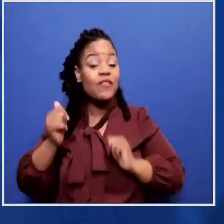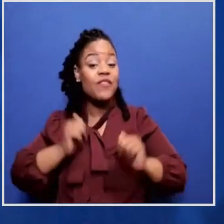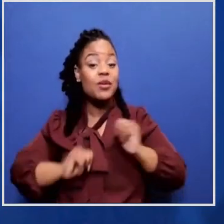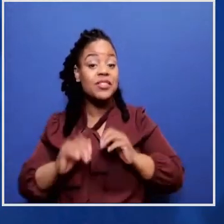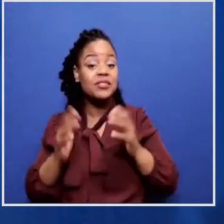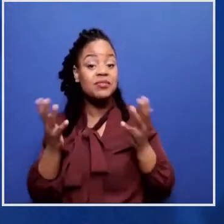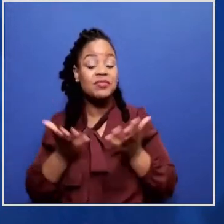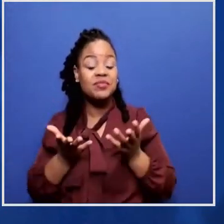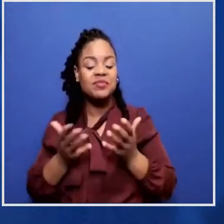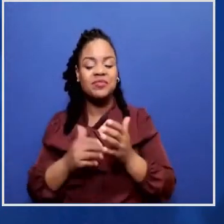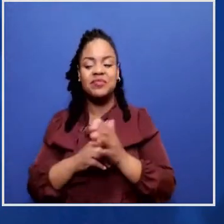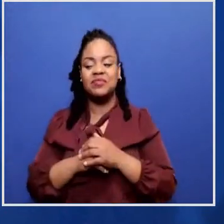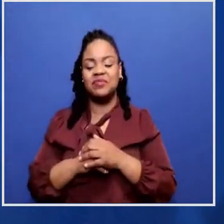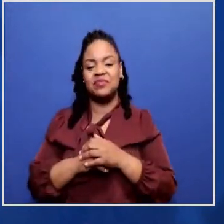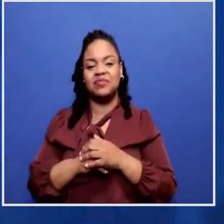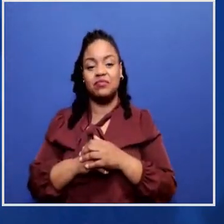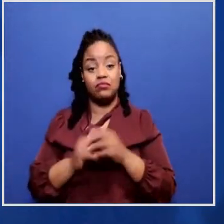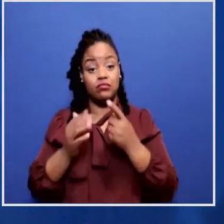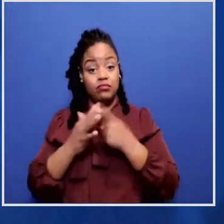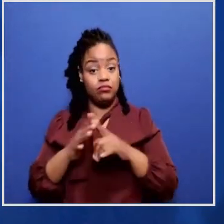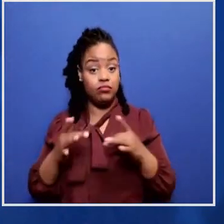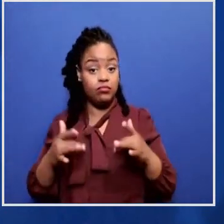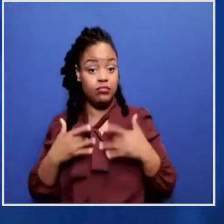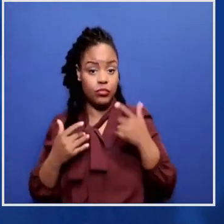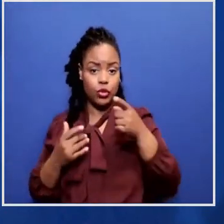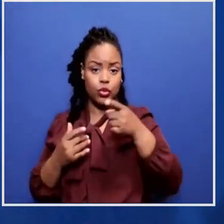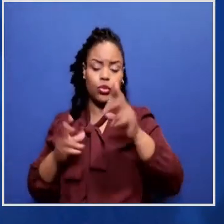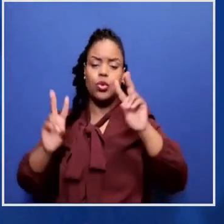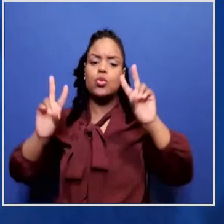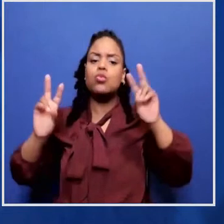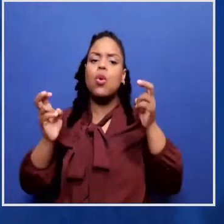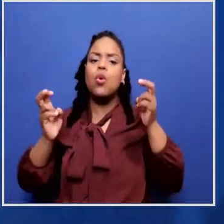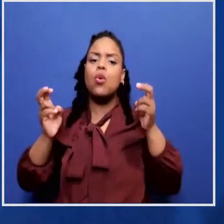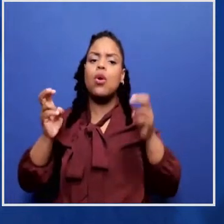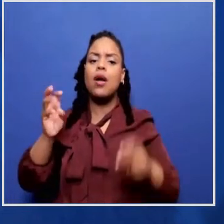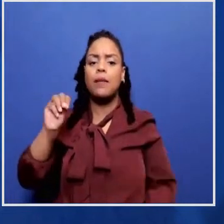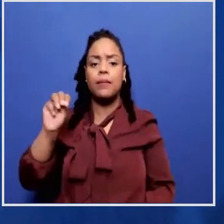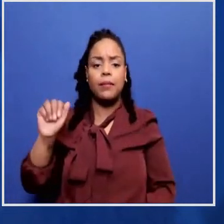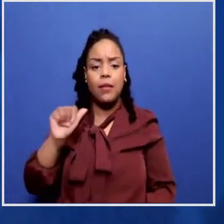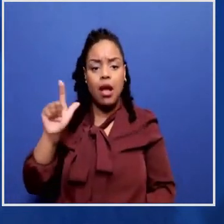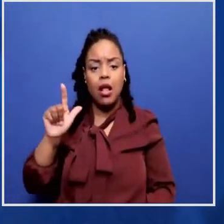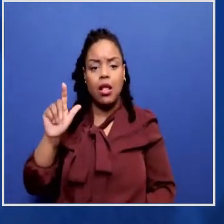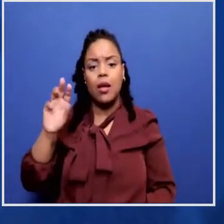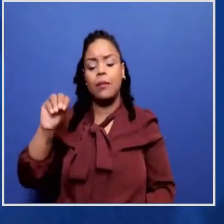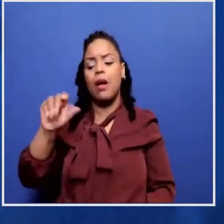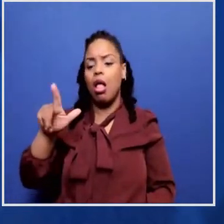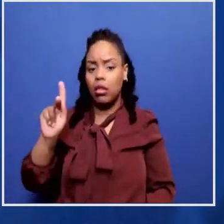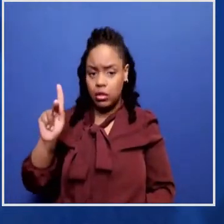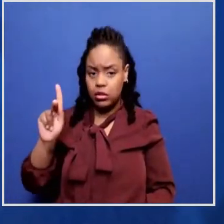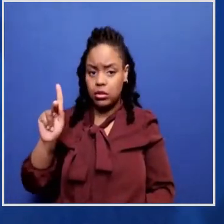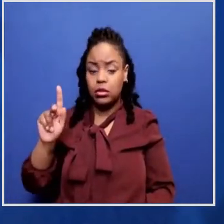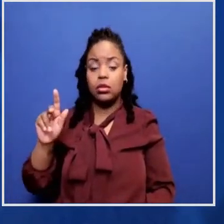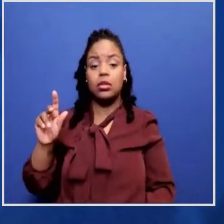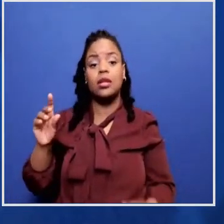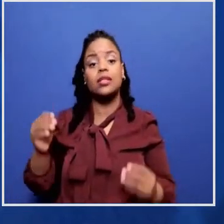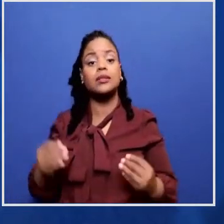PERFORMANCE OF THE EVENING. AT THE START OF THIS EVENT, YOU